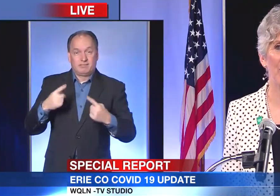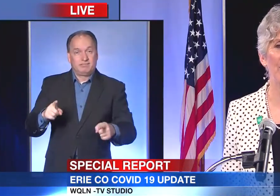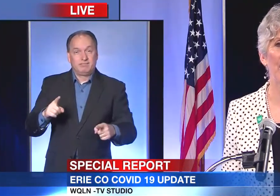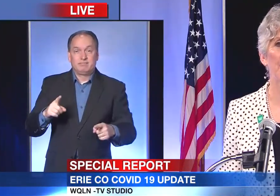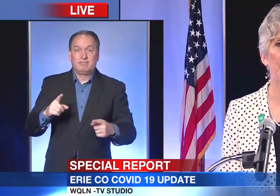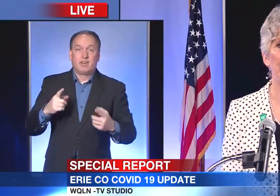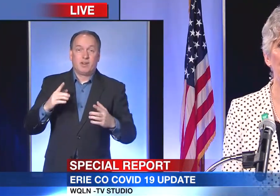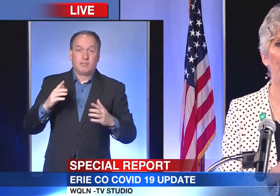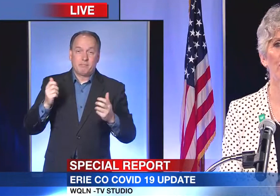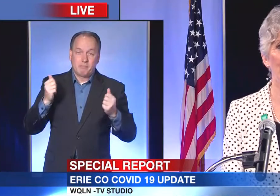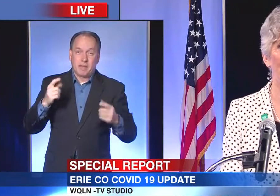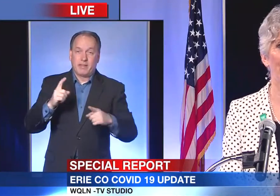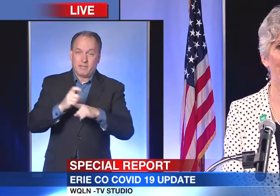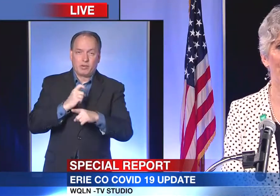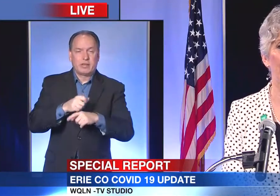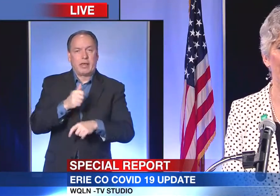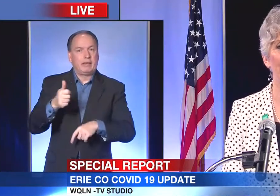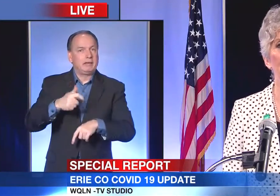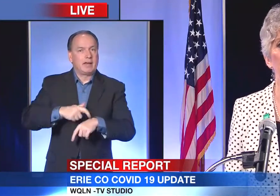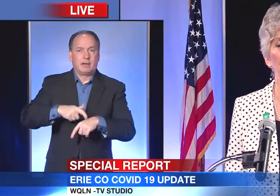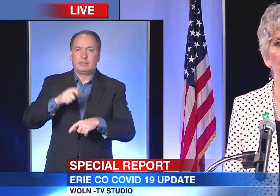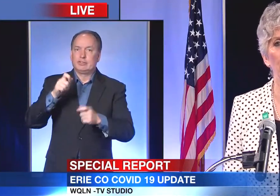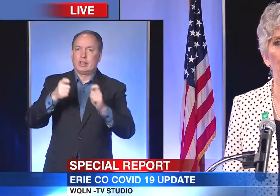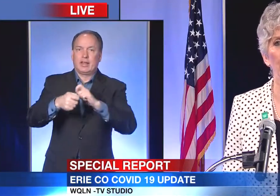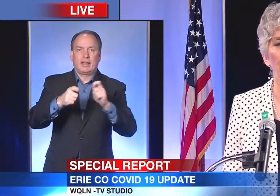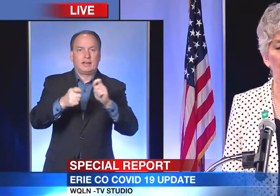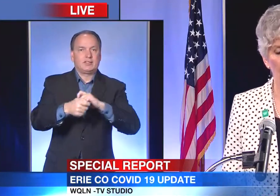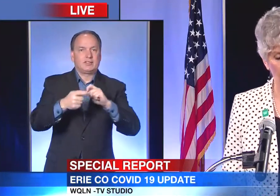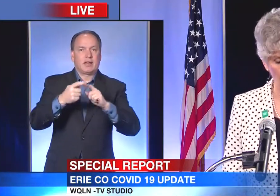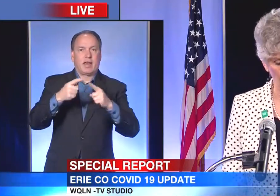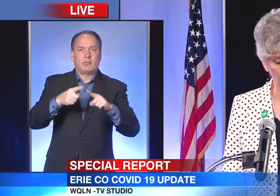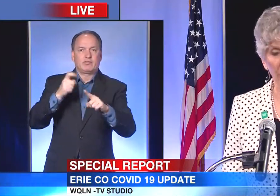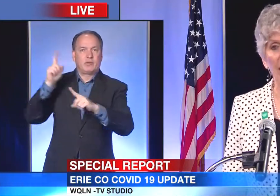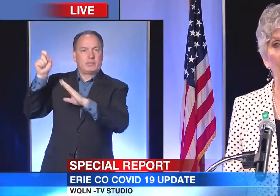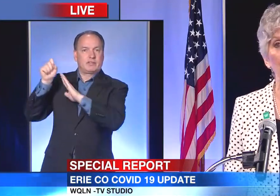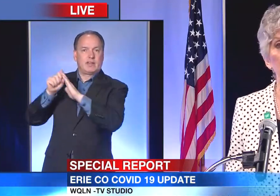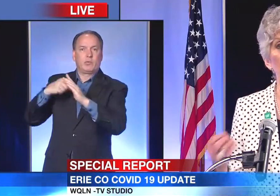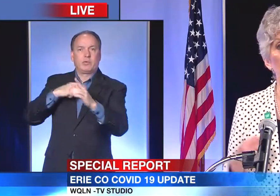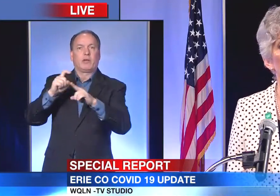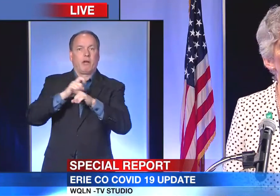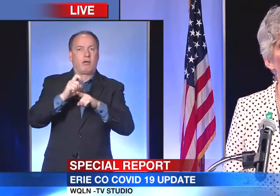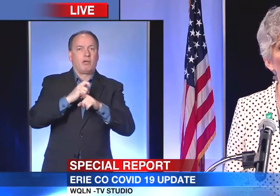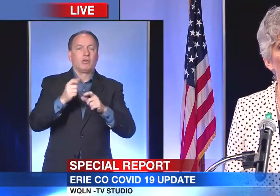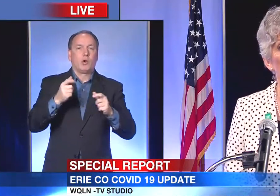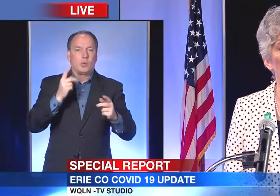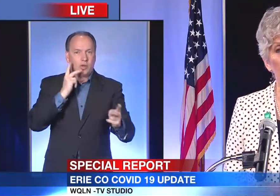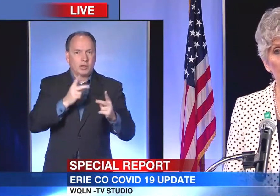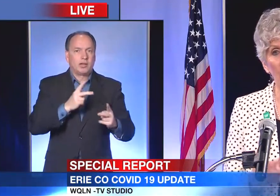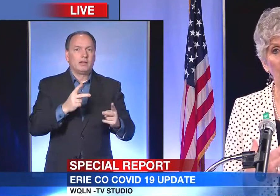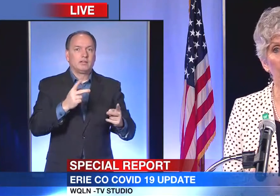WE HAVE BEEN GETTING SLAMMED WITH PHONE CALLS, AND, YOU KNOW, EVERY TIME SOMETHING CHANGES DOWN AT THE STATE, WE GET SLAMMED WITH PHONE CALLS.